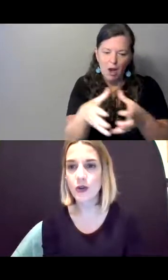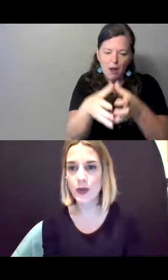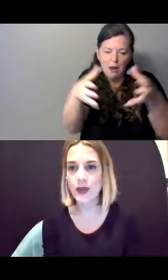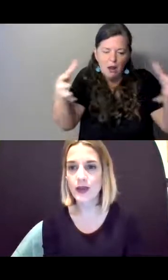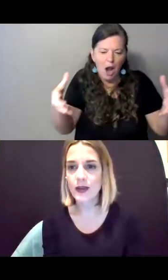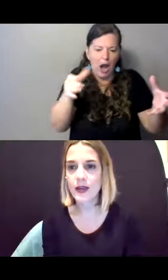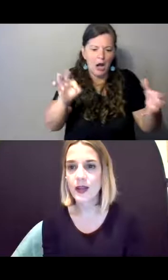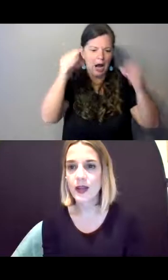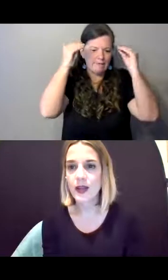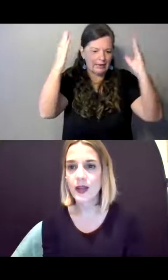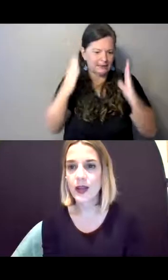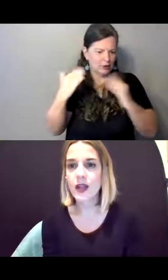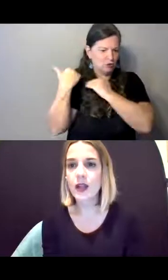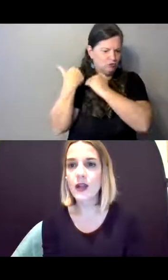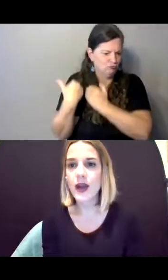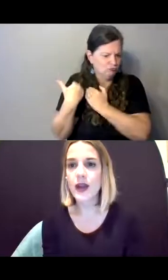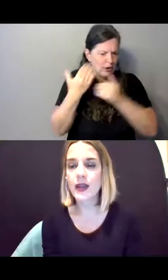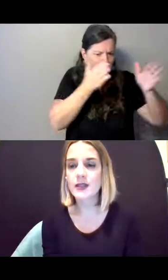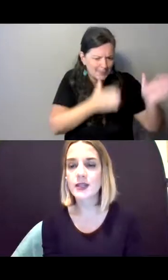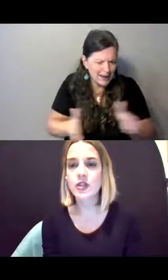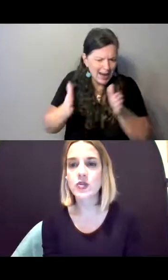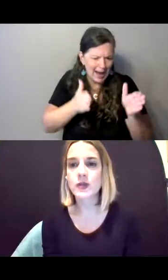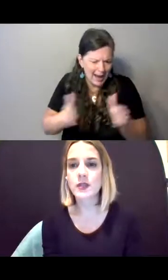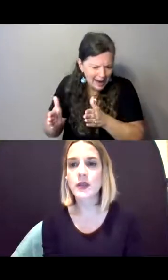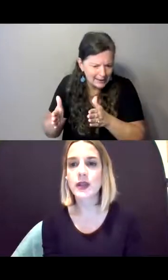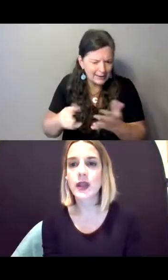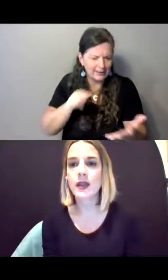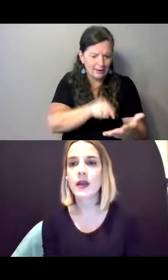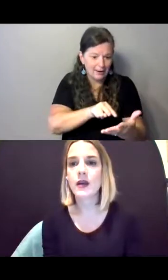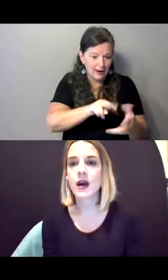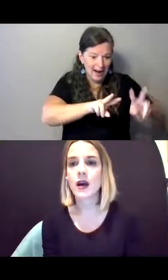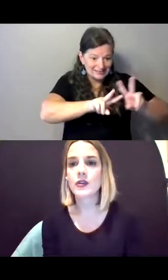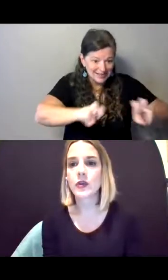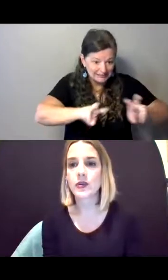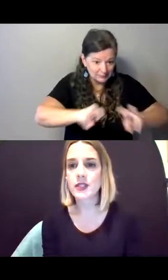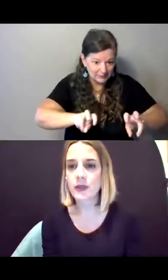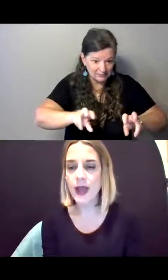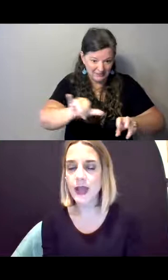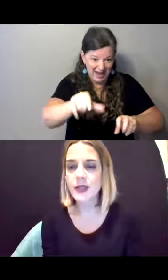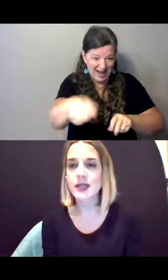Grouping and a lot of that is the teacher's responsibility during their lesson plans,